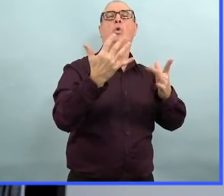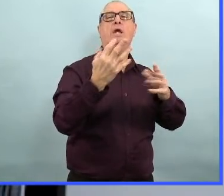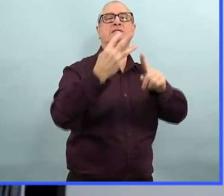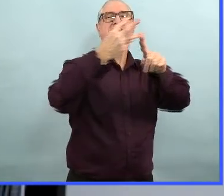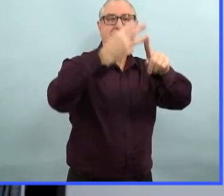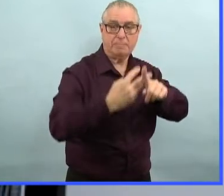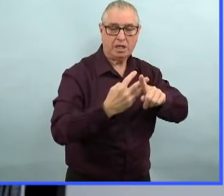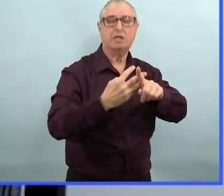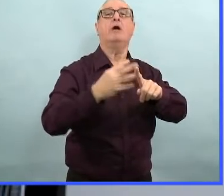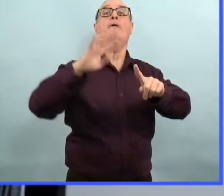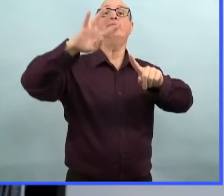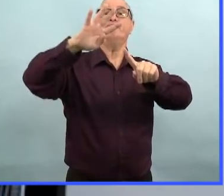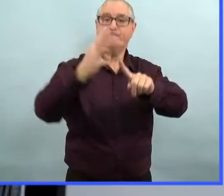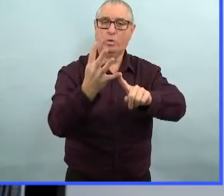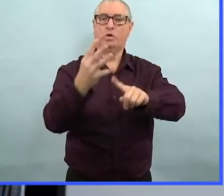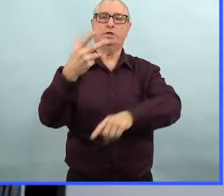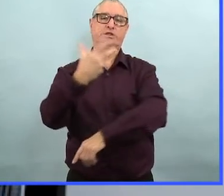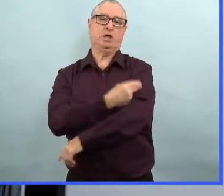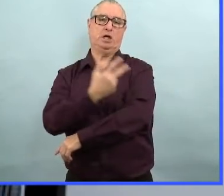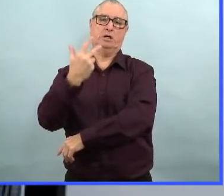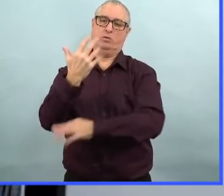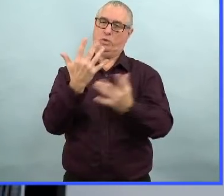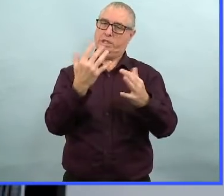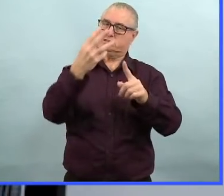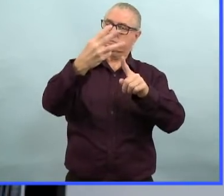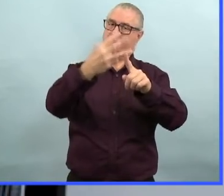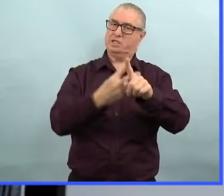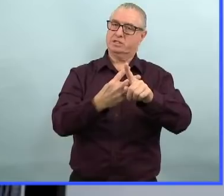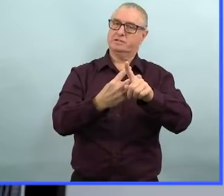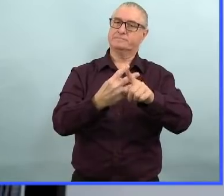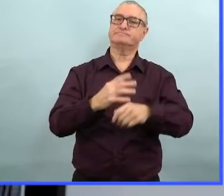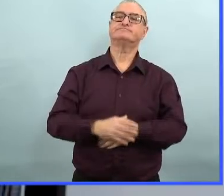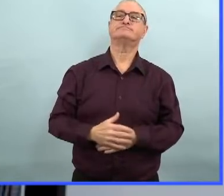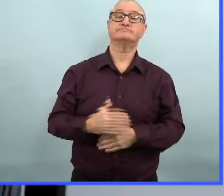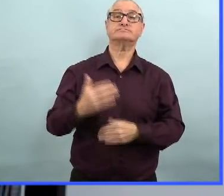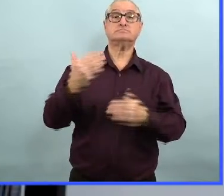fourth dose whereas for other people who are not immunocompromised this is their third dose